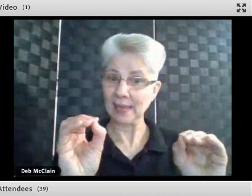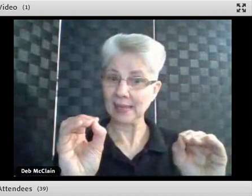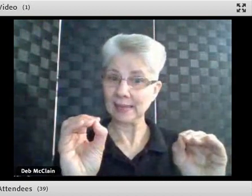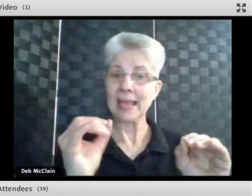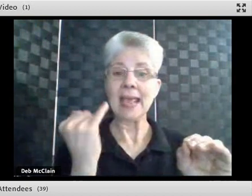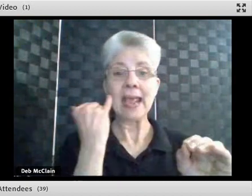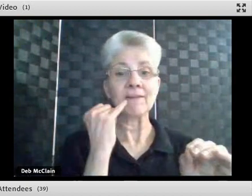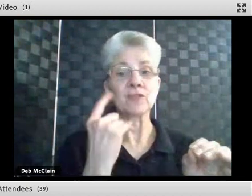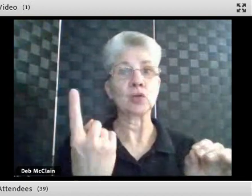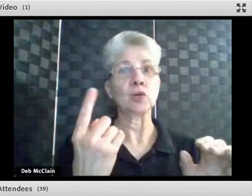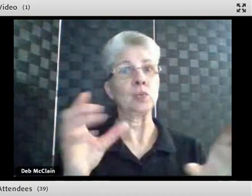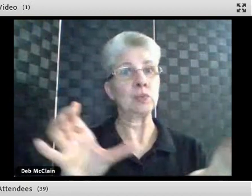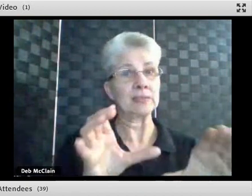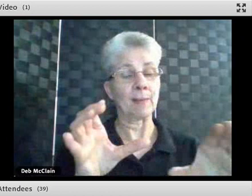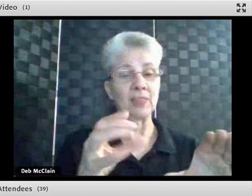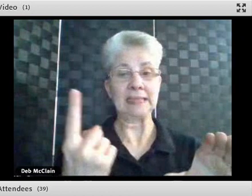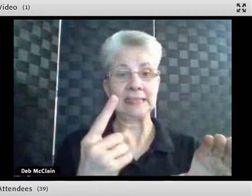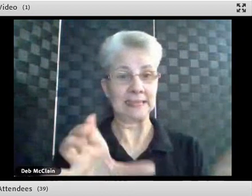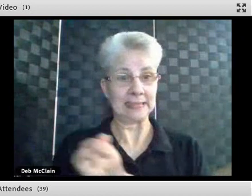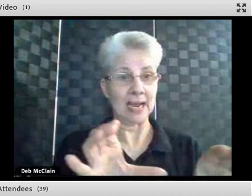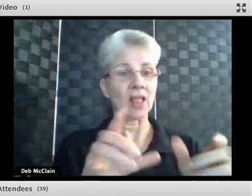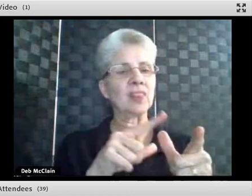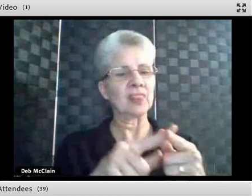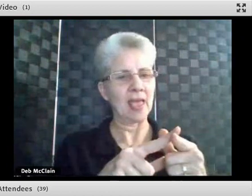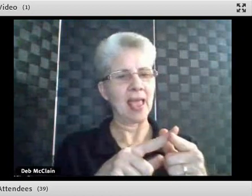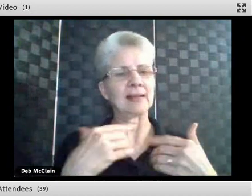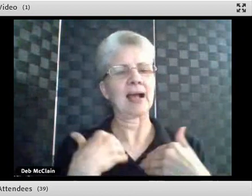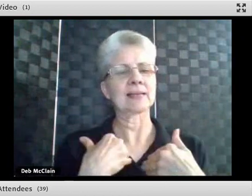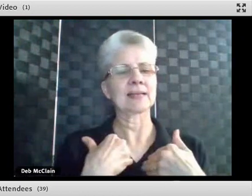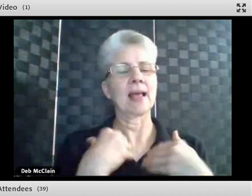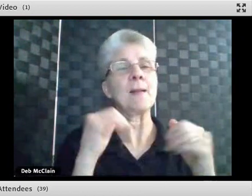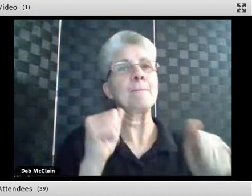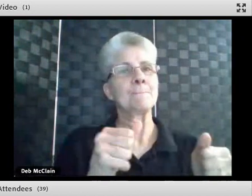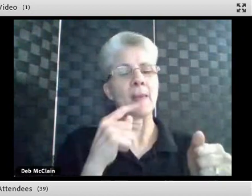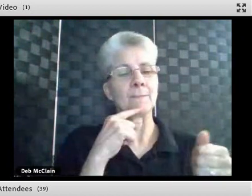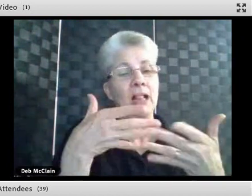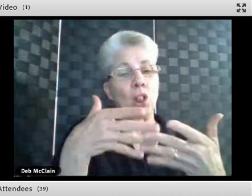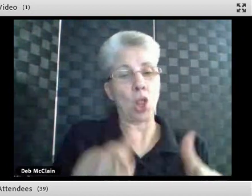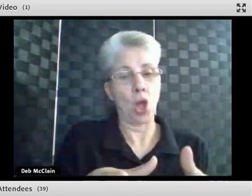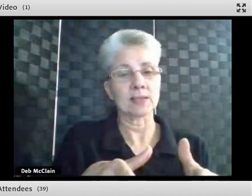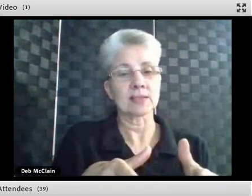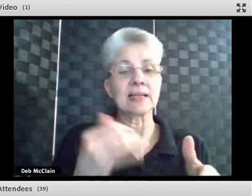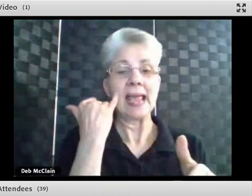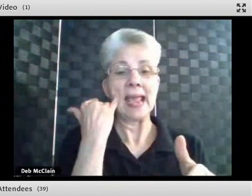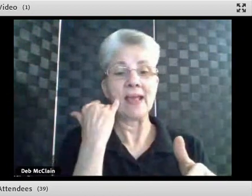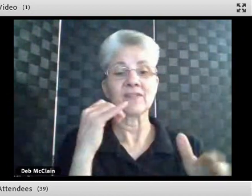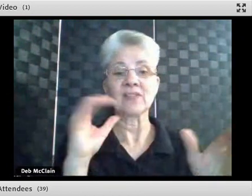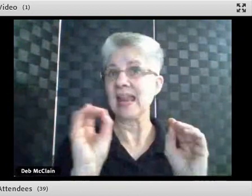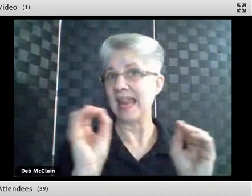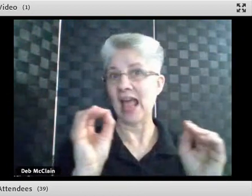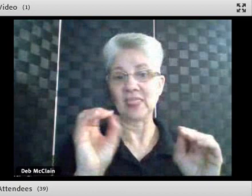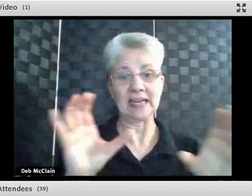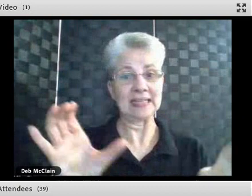because if you do something, then content will only maybe lost, whereas if you really do absolutely nothing,